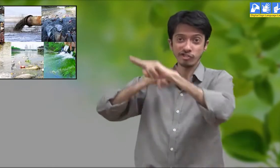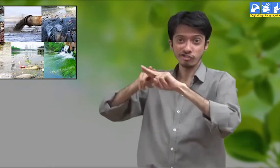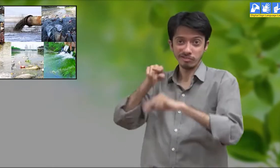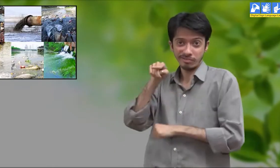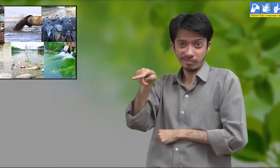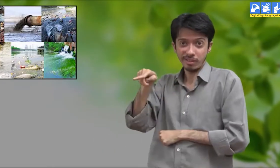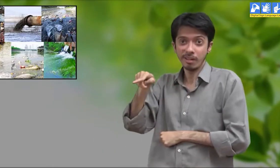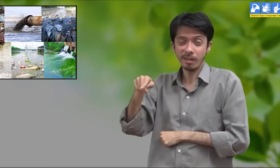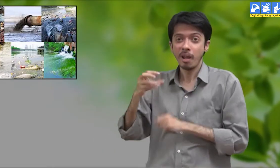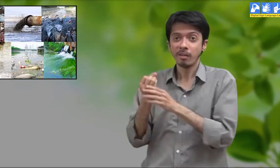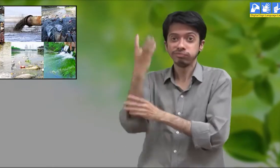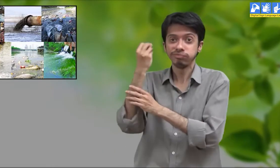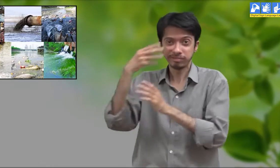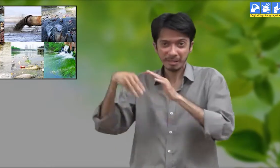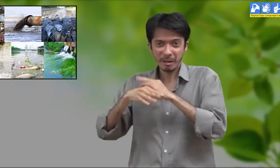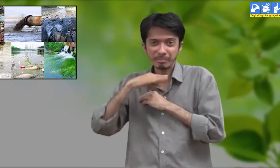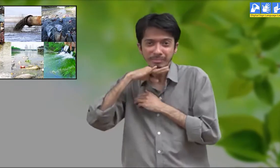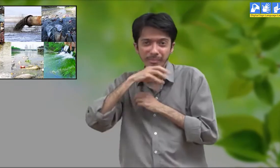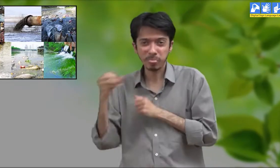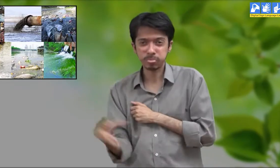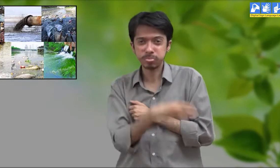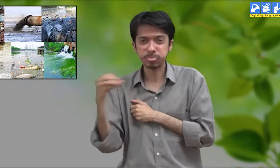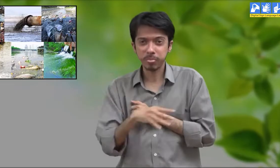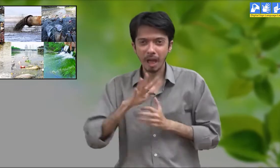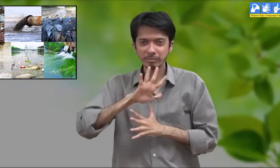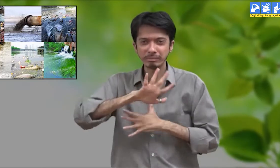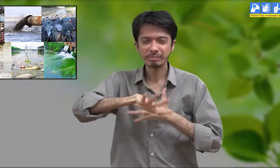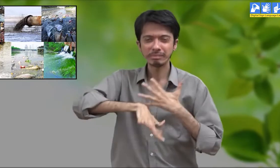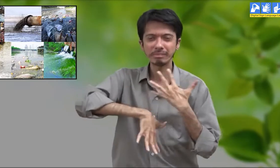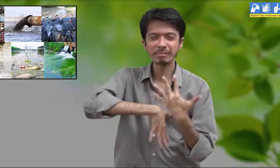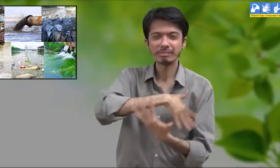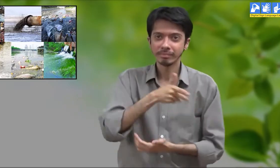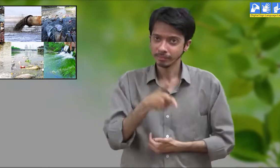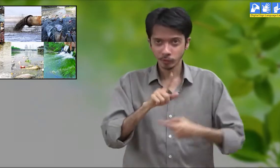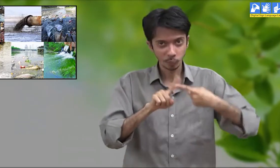The chemical waste discharged from factories are mixed up with the river water.